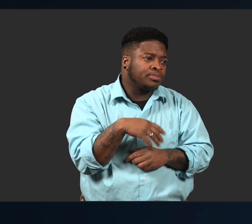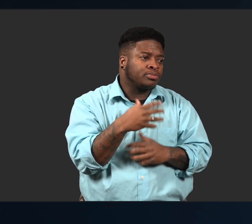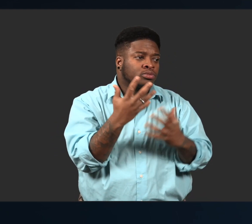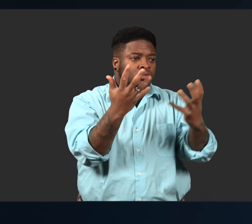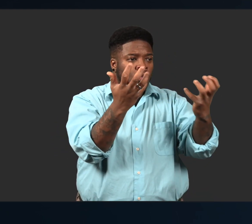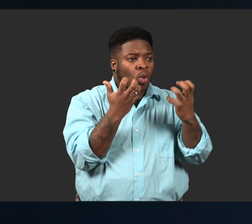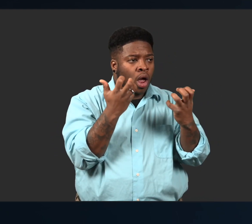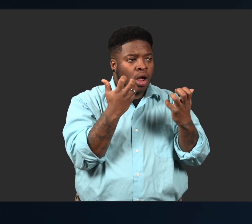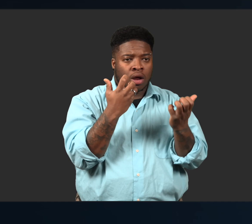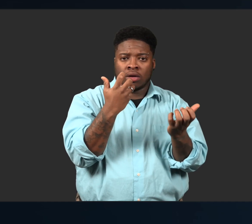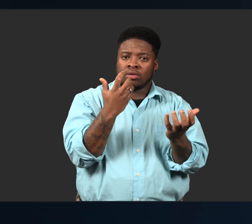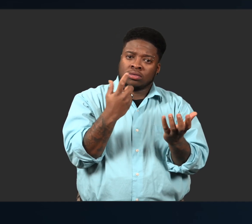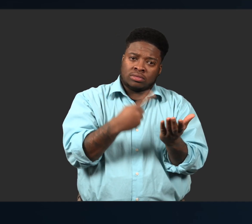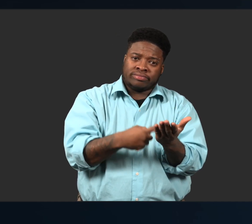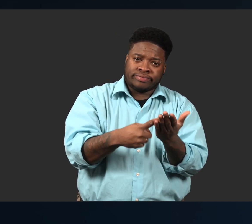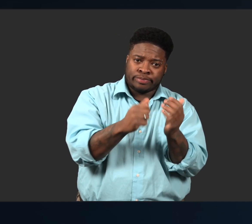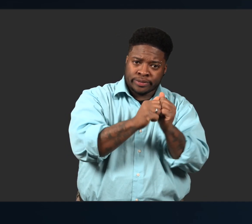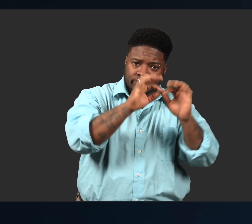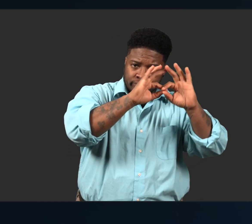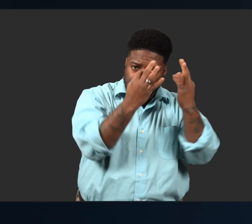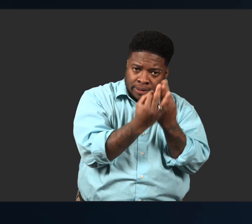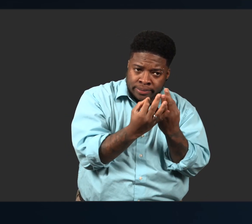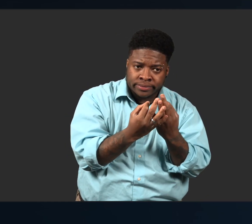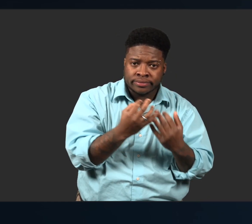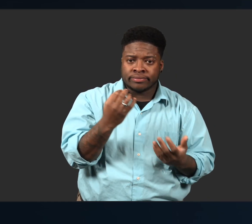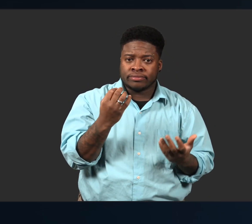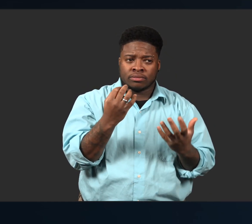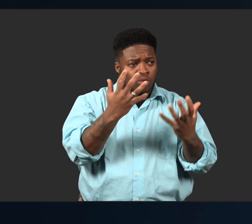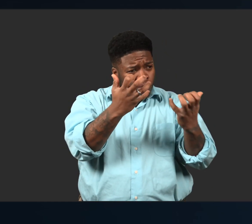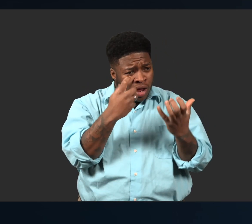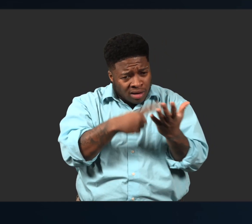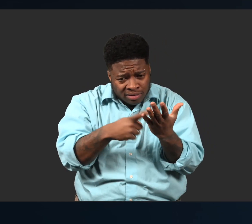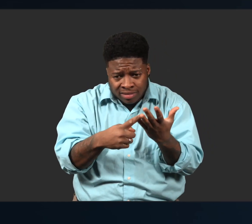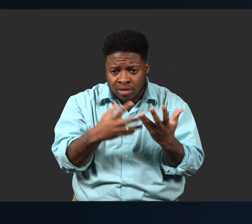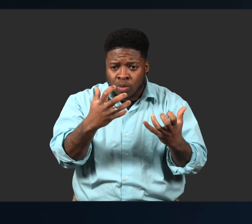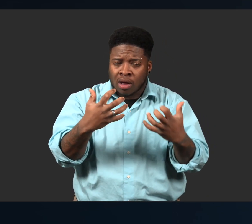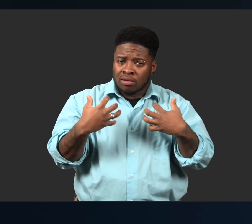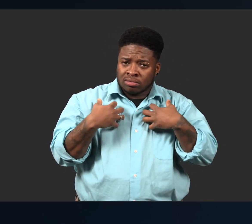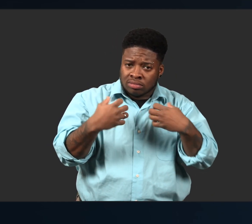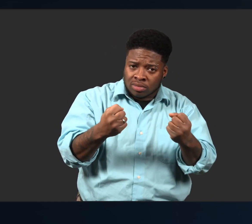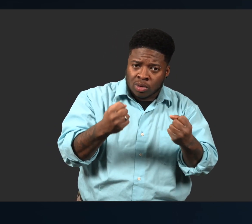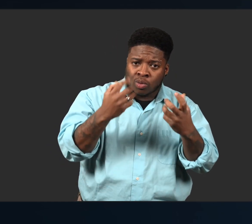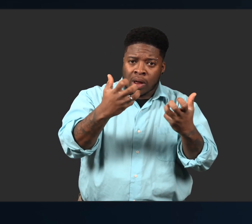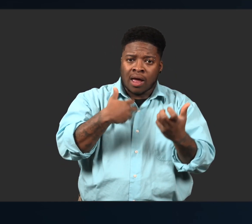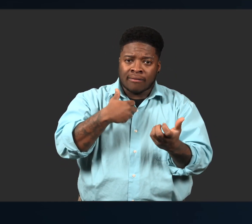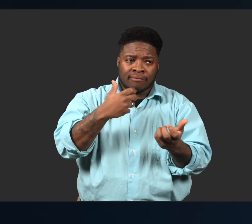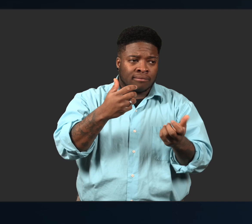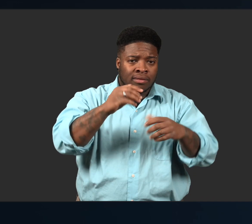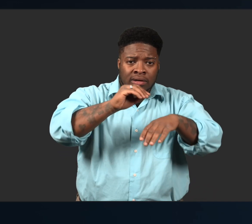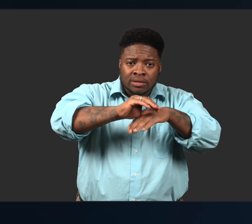He wants to include his family in his plans, he wants to continue on his recovery journey,